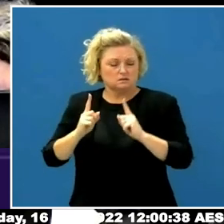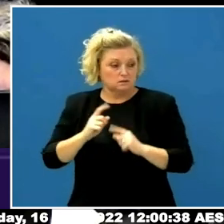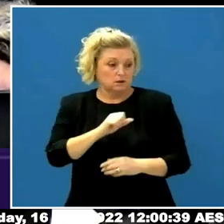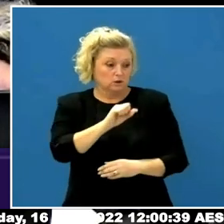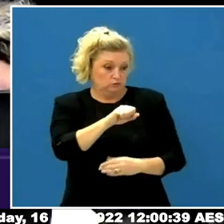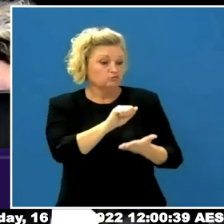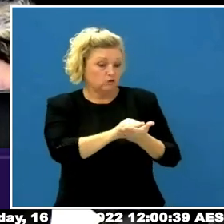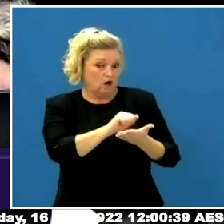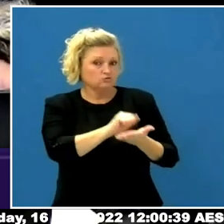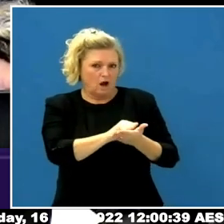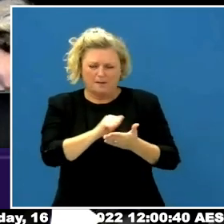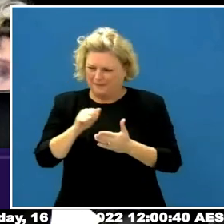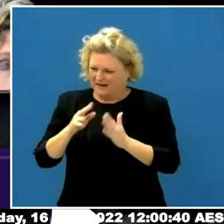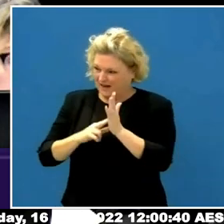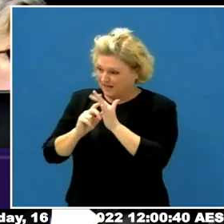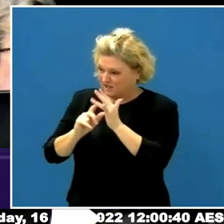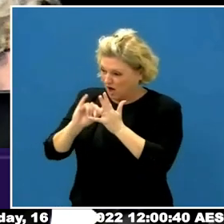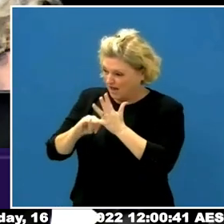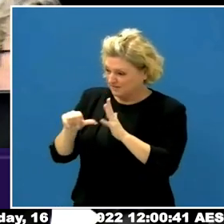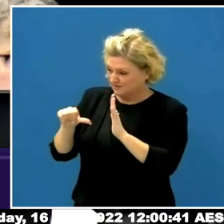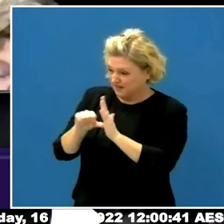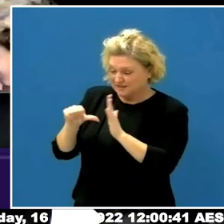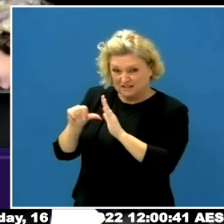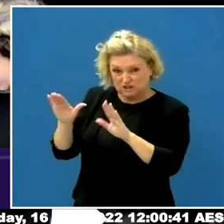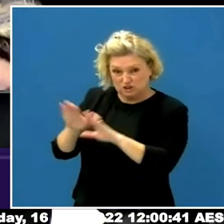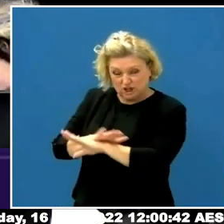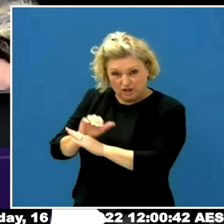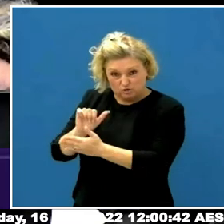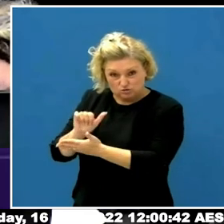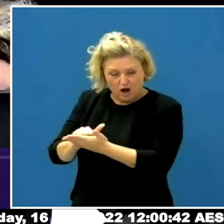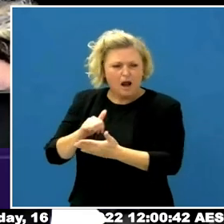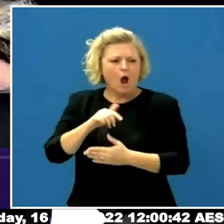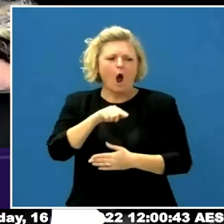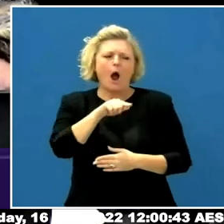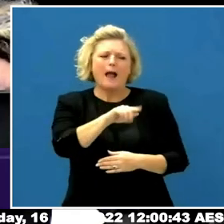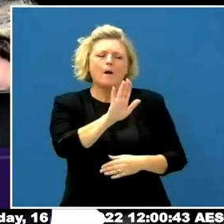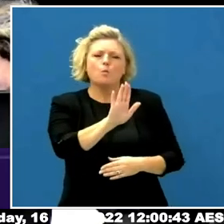Can we work out the timing, is that possible? When did it change; do you know?